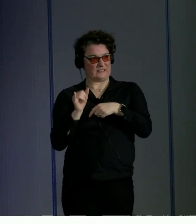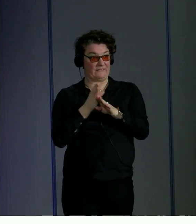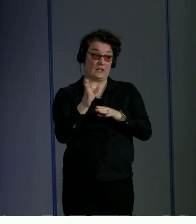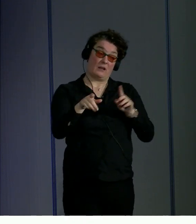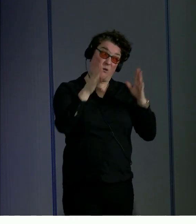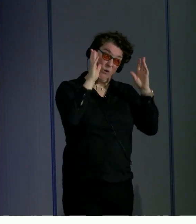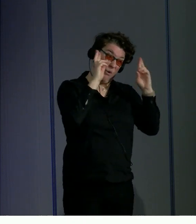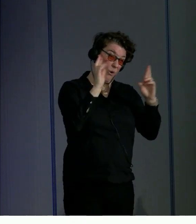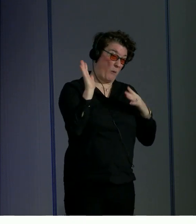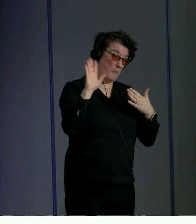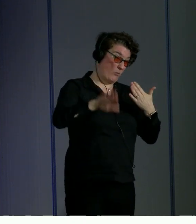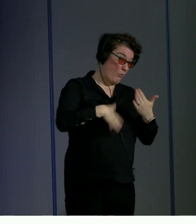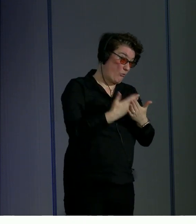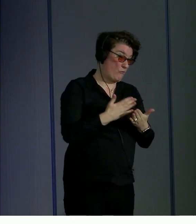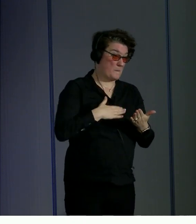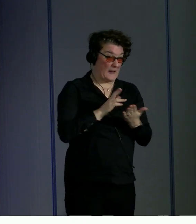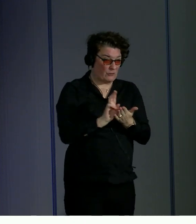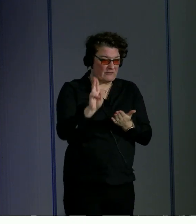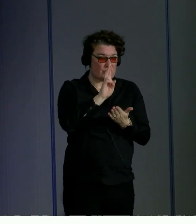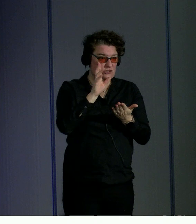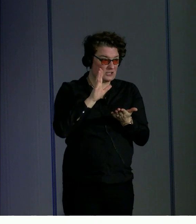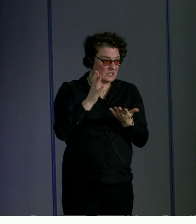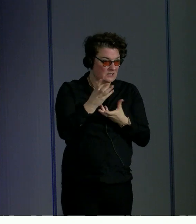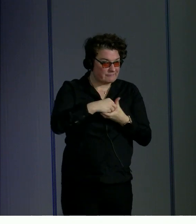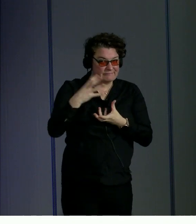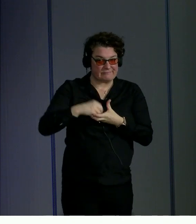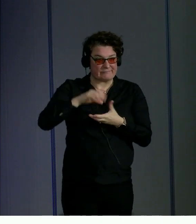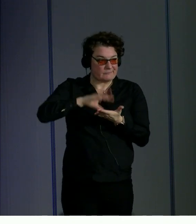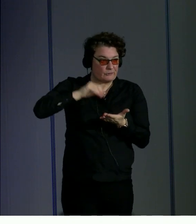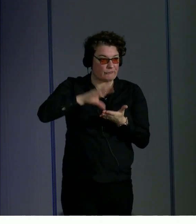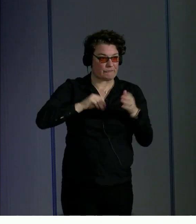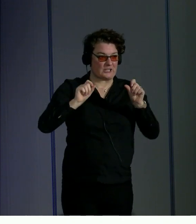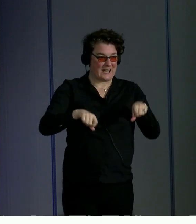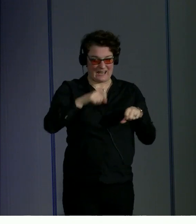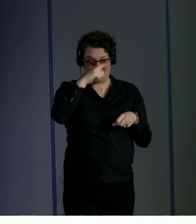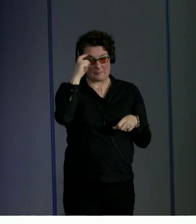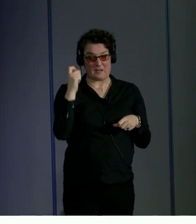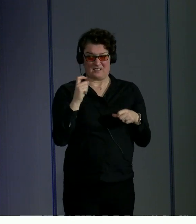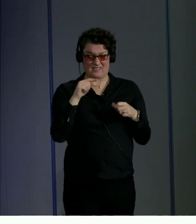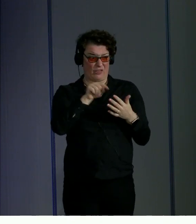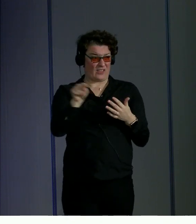university and share these conversations. Because they're definitely happening. But